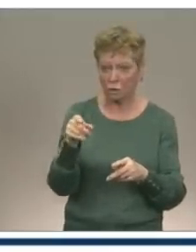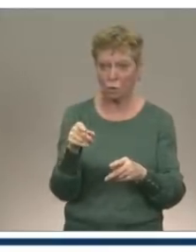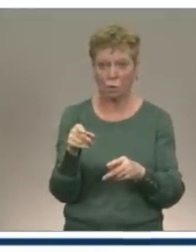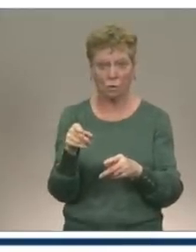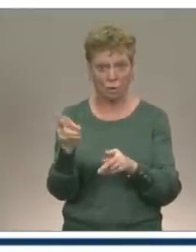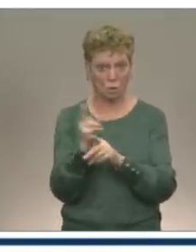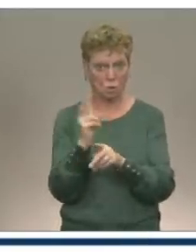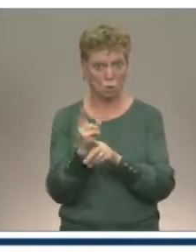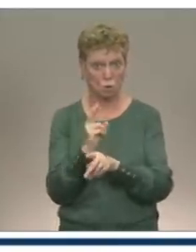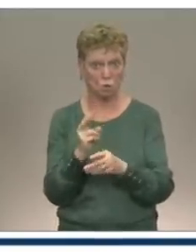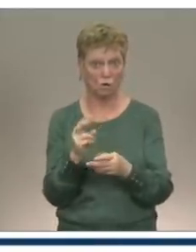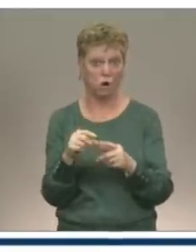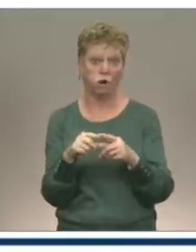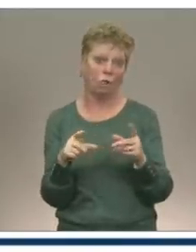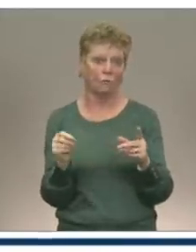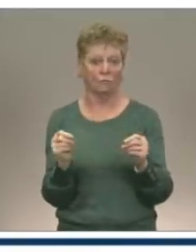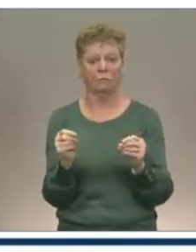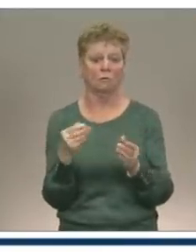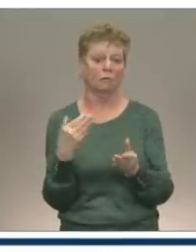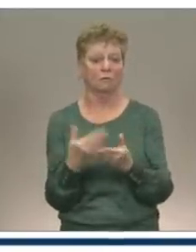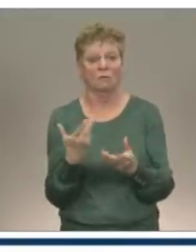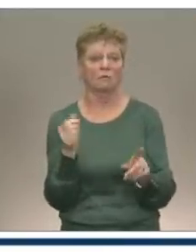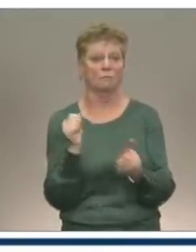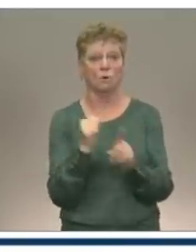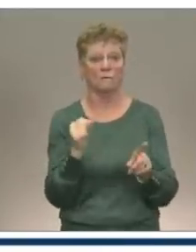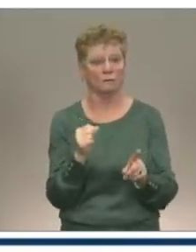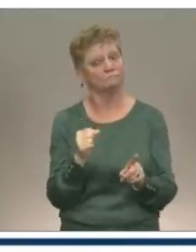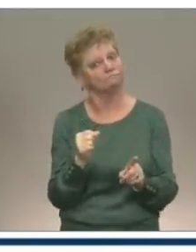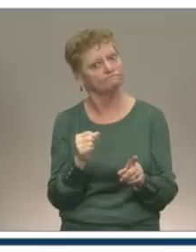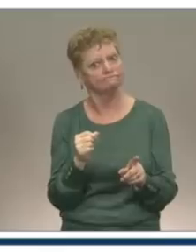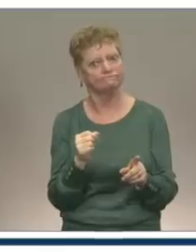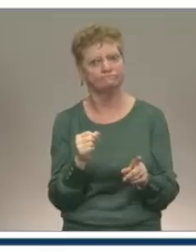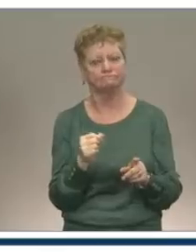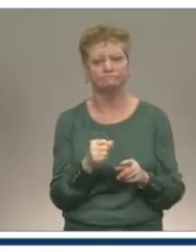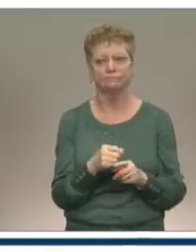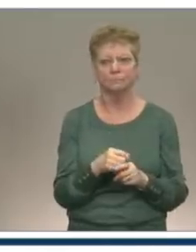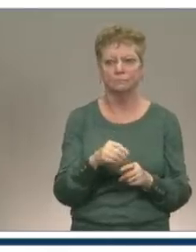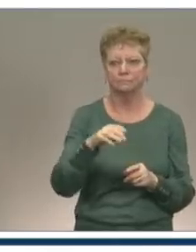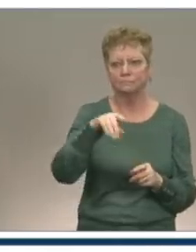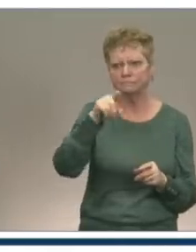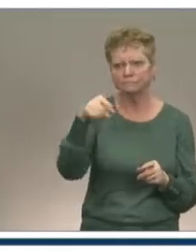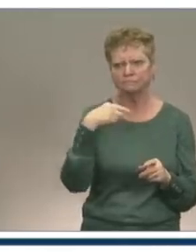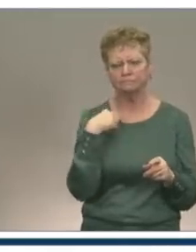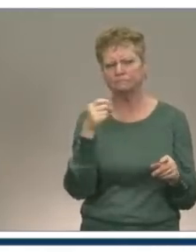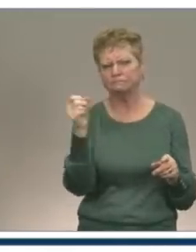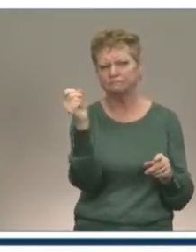proof of vaccination directly in the public health order can i can i follow up on that then so